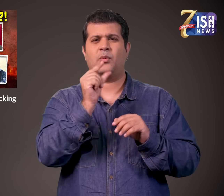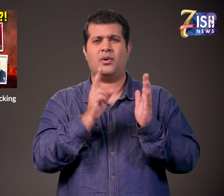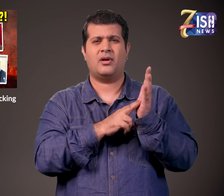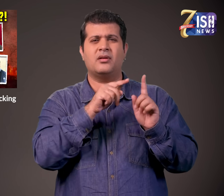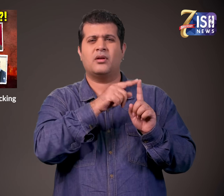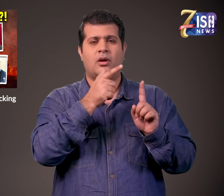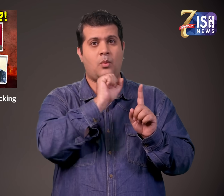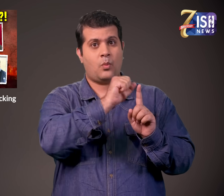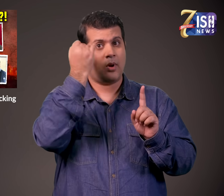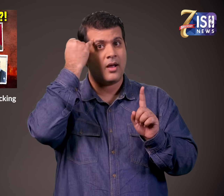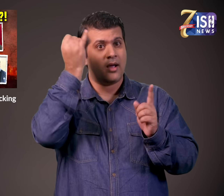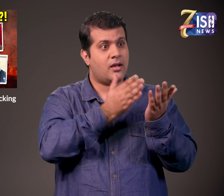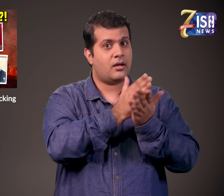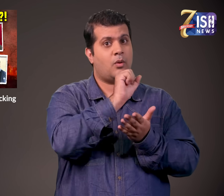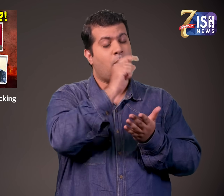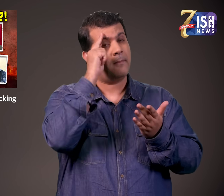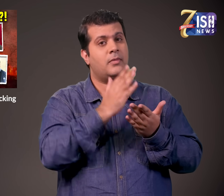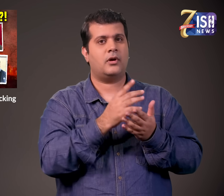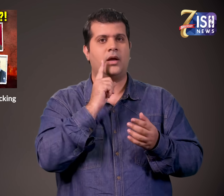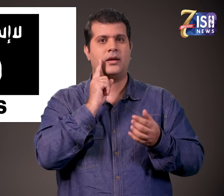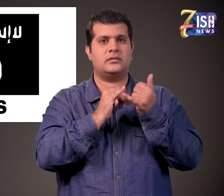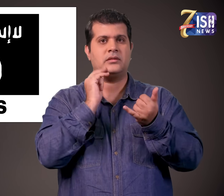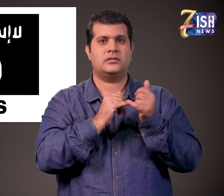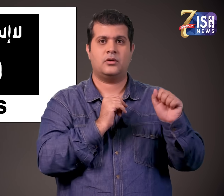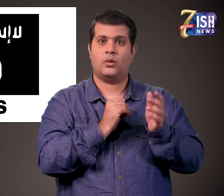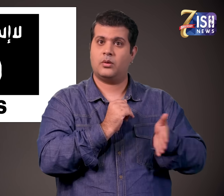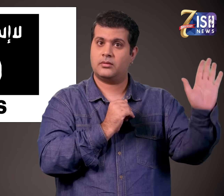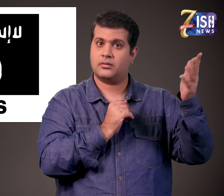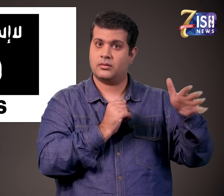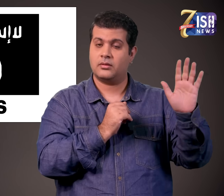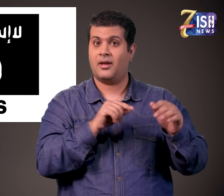Nabi’s beliefs were strongly linked to ISIS,